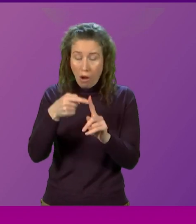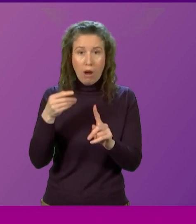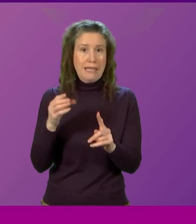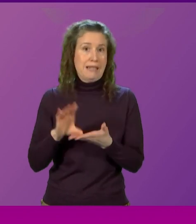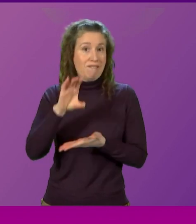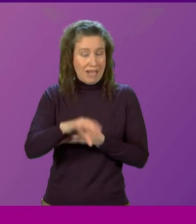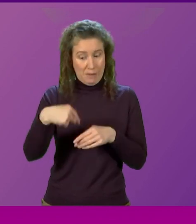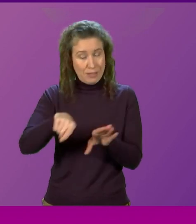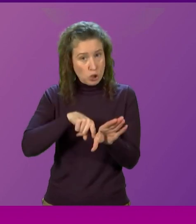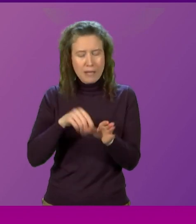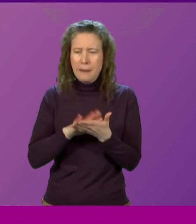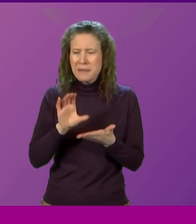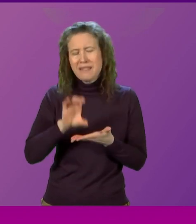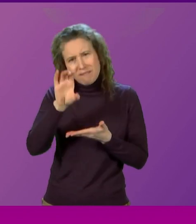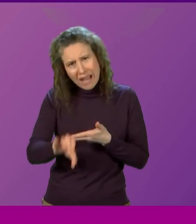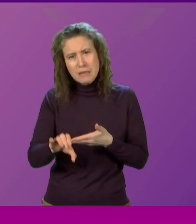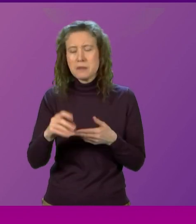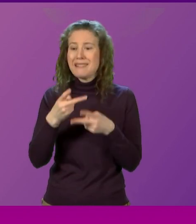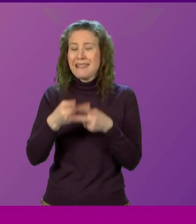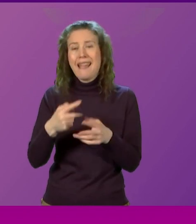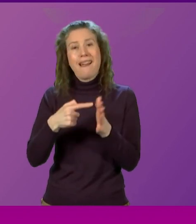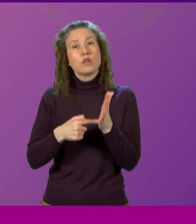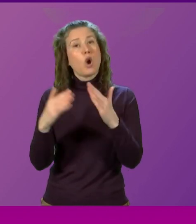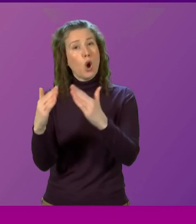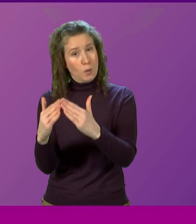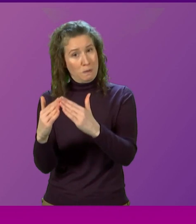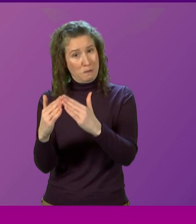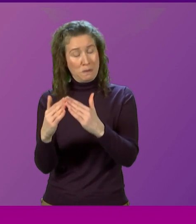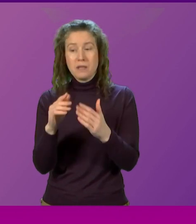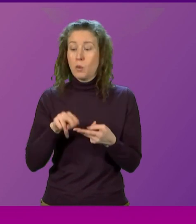That includes investment to enhance care at home, to increase the hourly rate of pay for